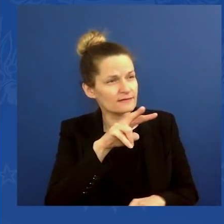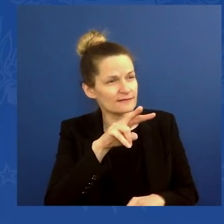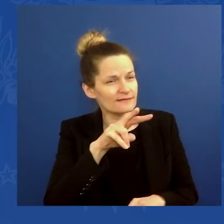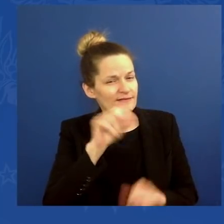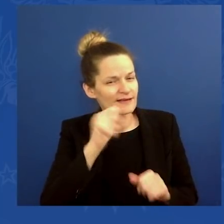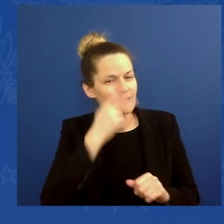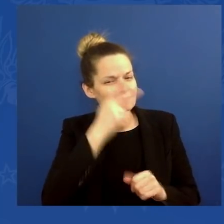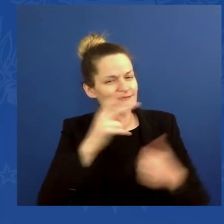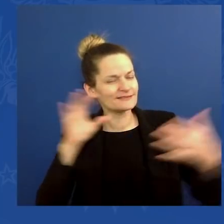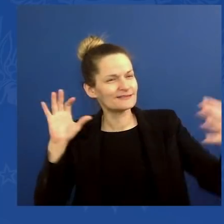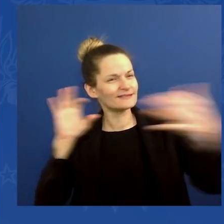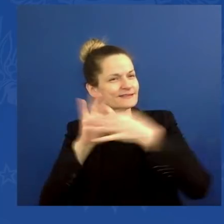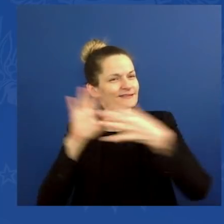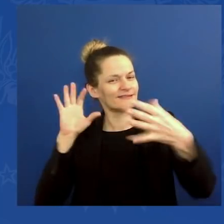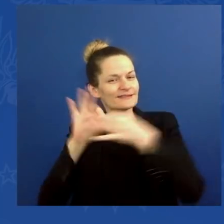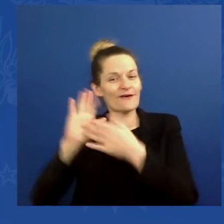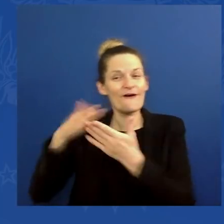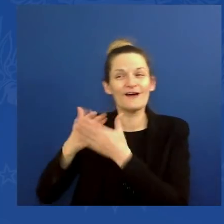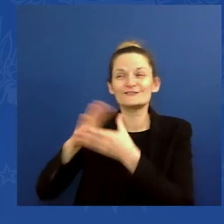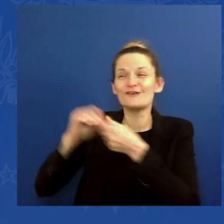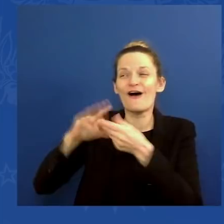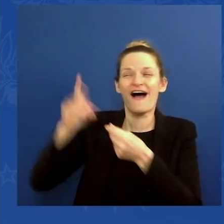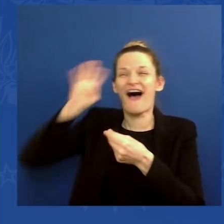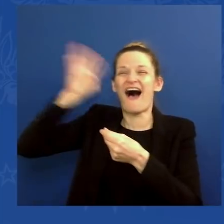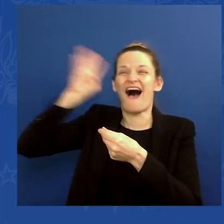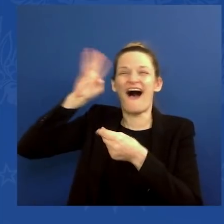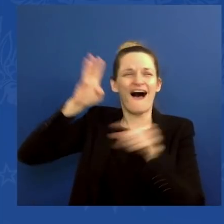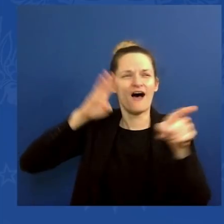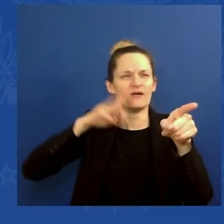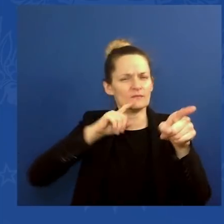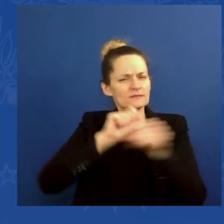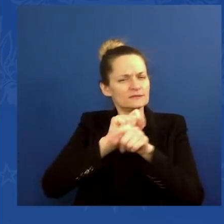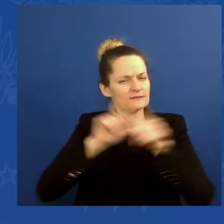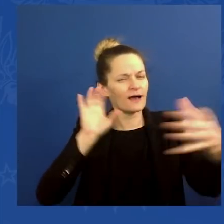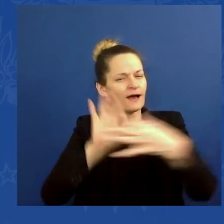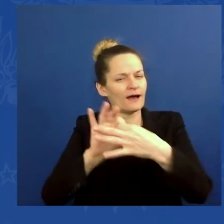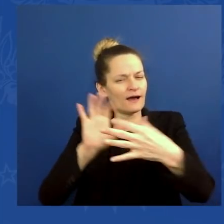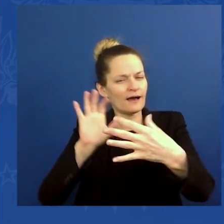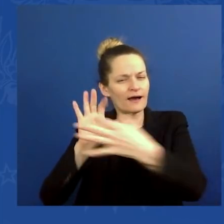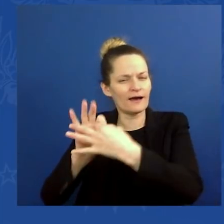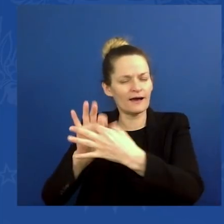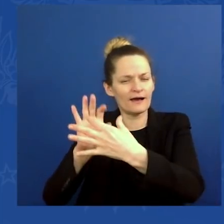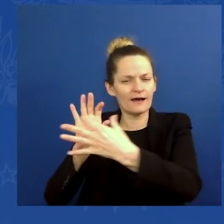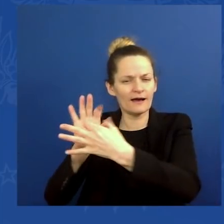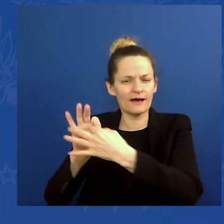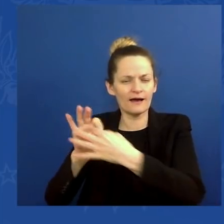ever been as opposed to -- and that was a while ago. But my generic point is that, you know,